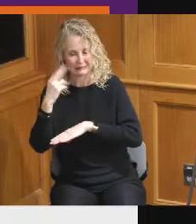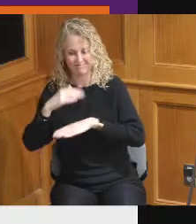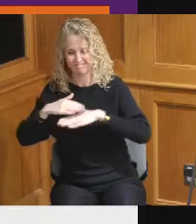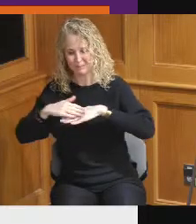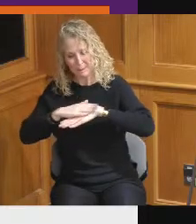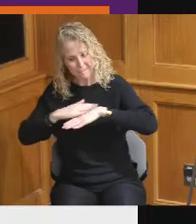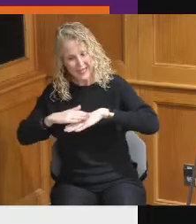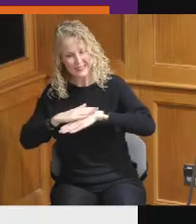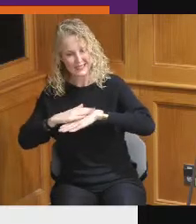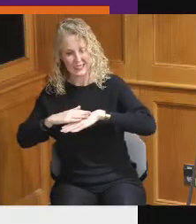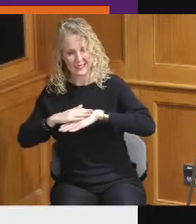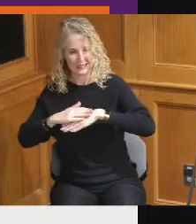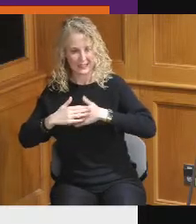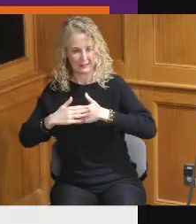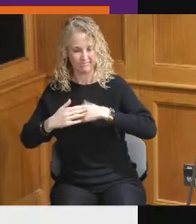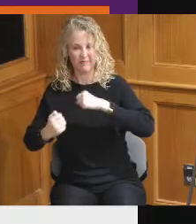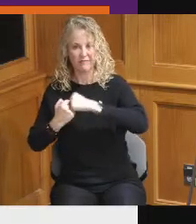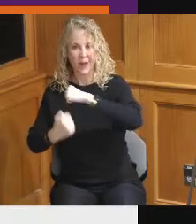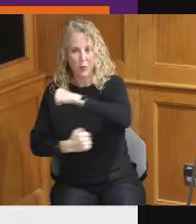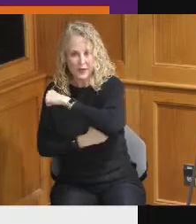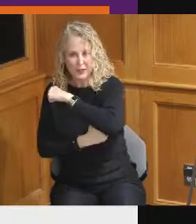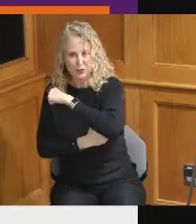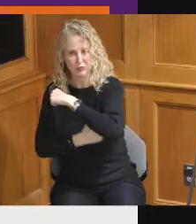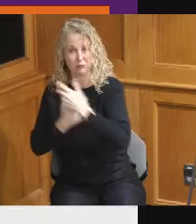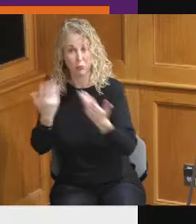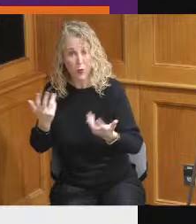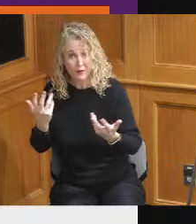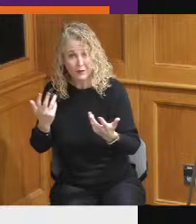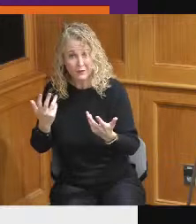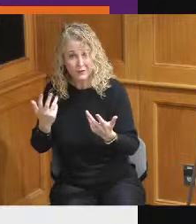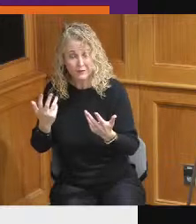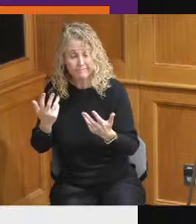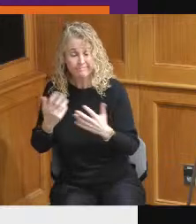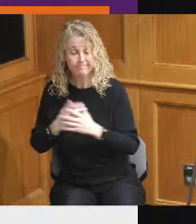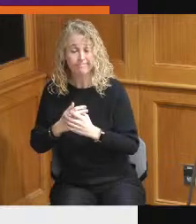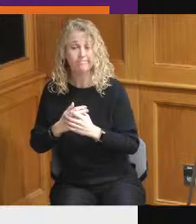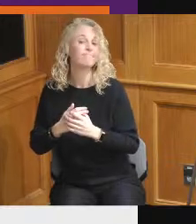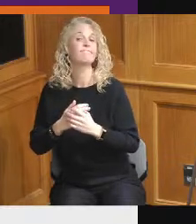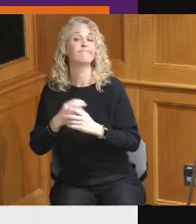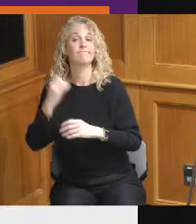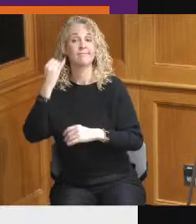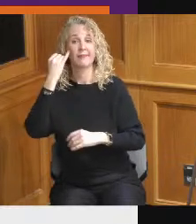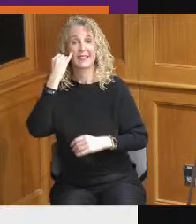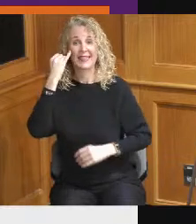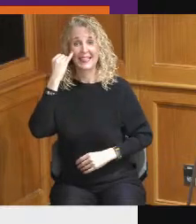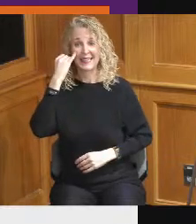mechanical thing the function that we provide is when we have a dedicated pool of funding we